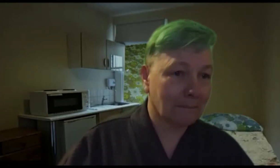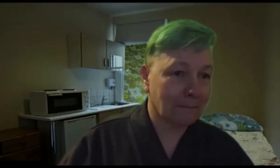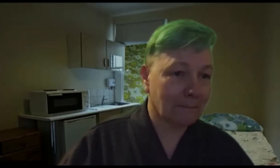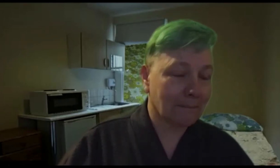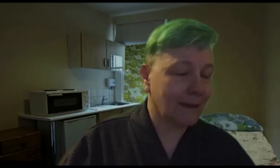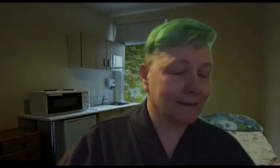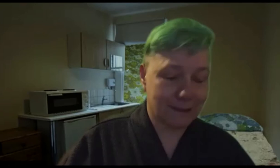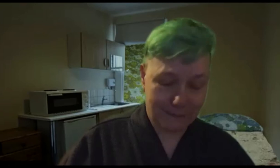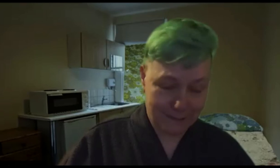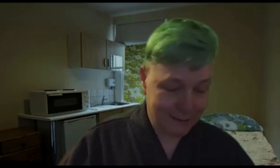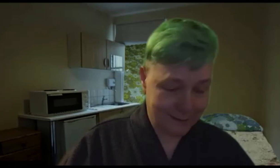GASP